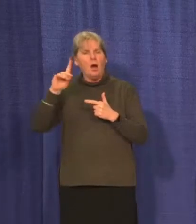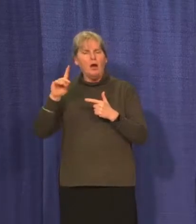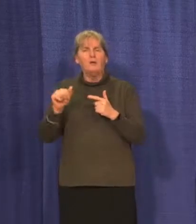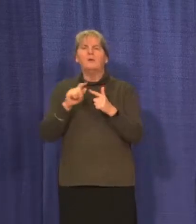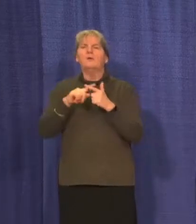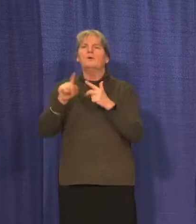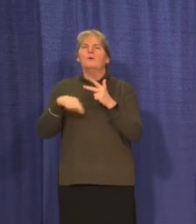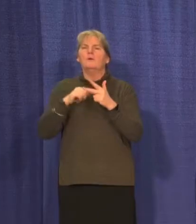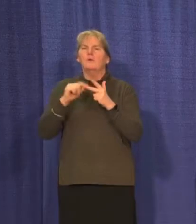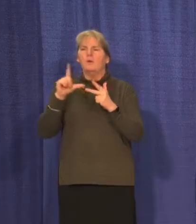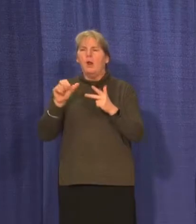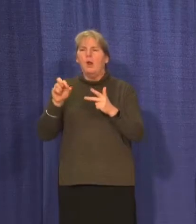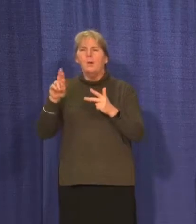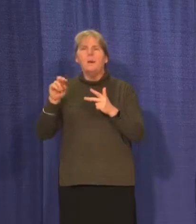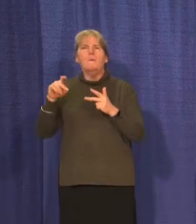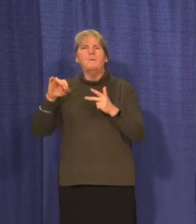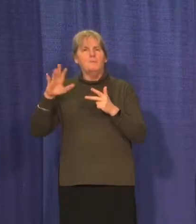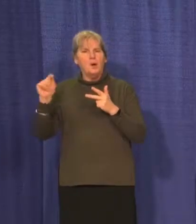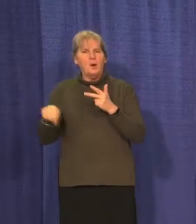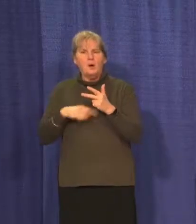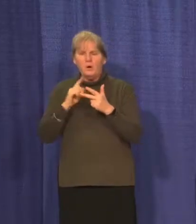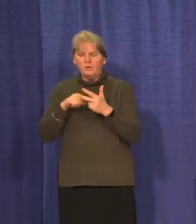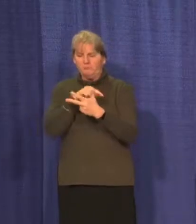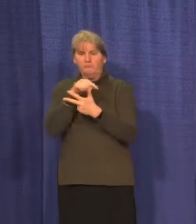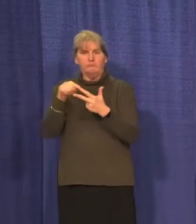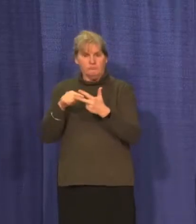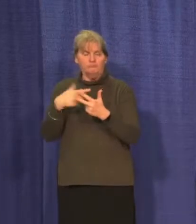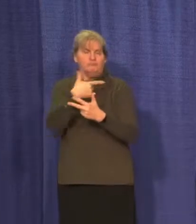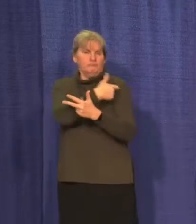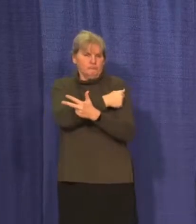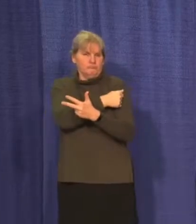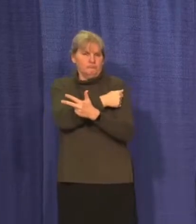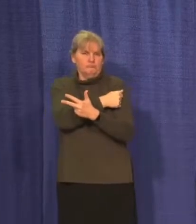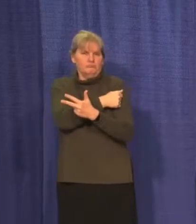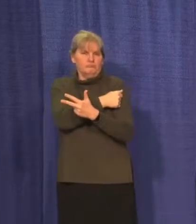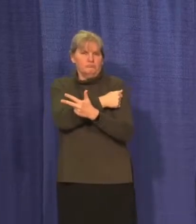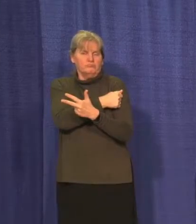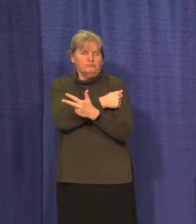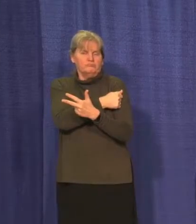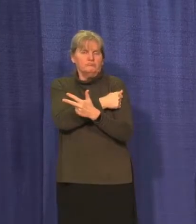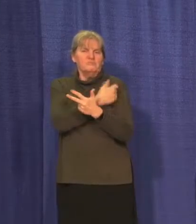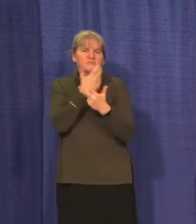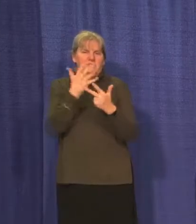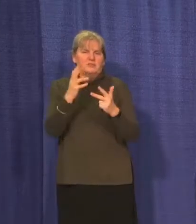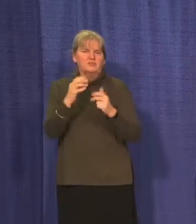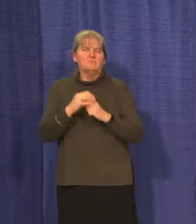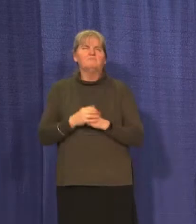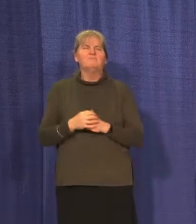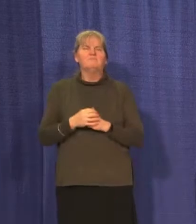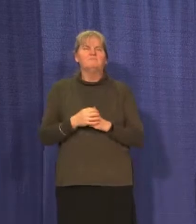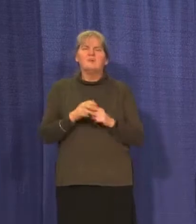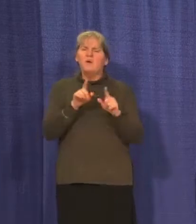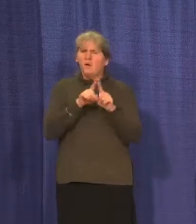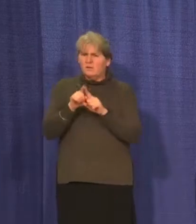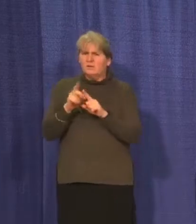joined by residents of lower post in getting their immunizations against COVID-19.